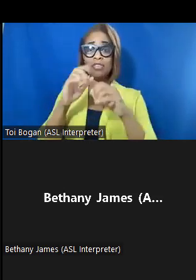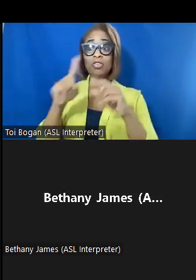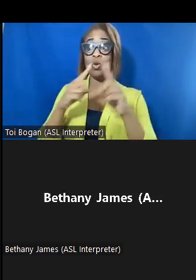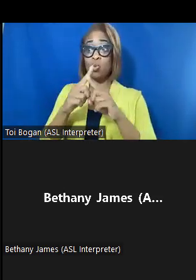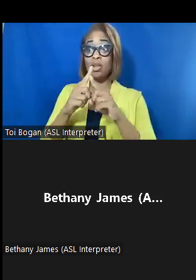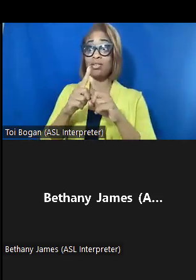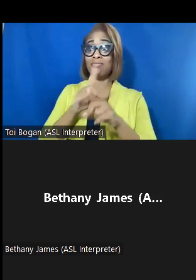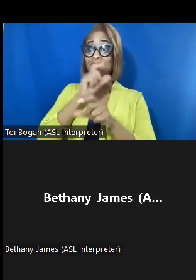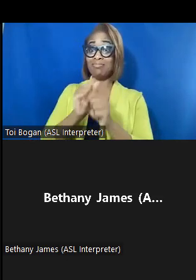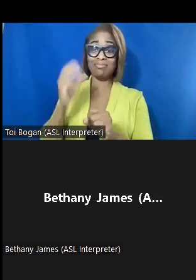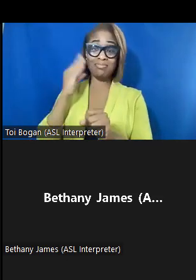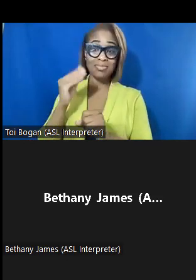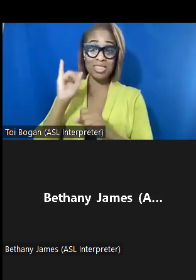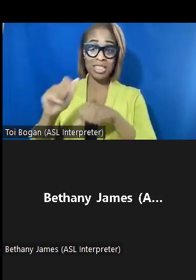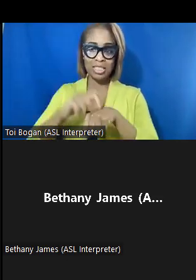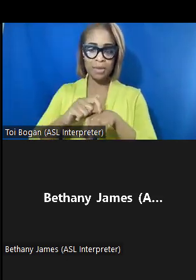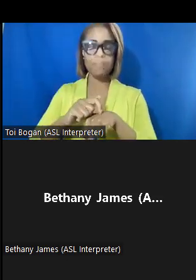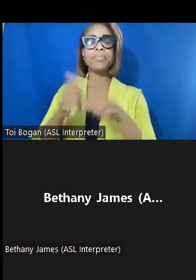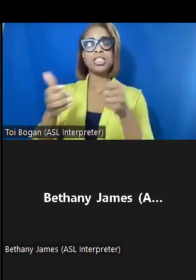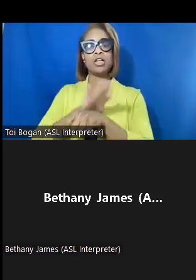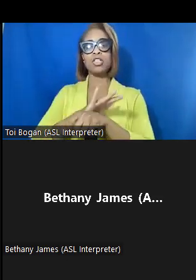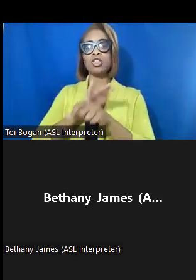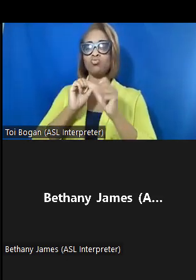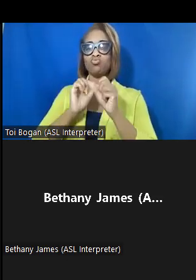will be considered to be covered all the time as a protection.